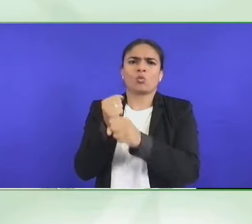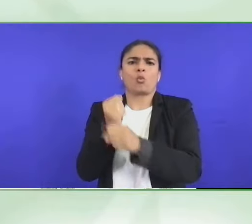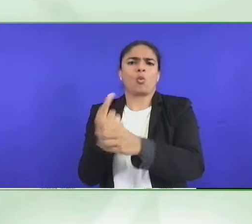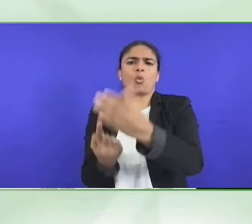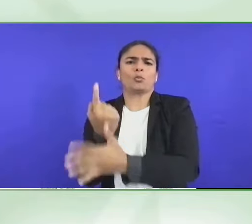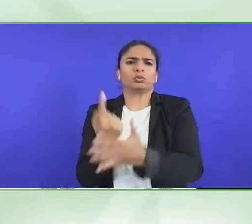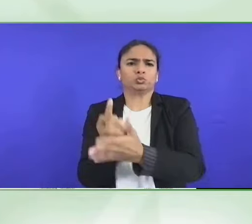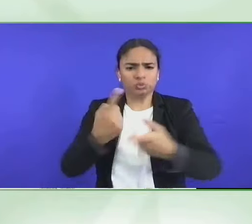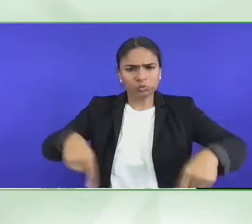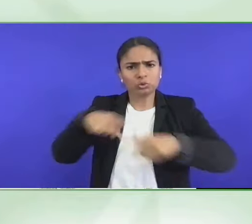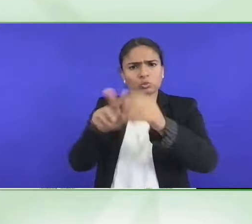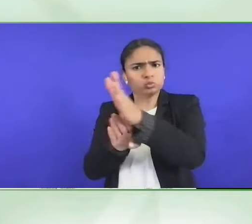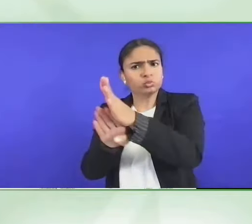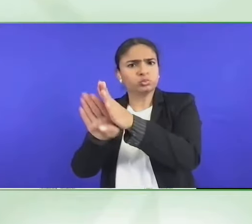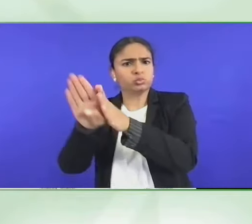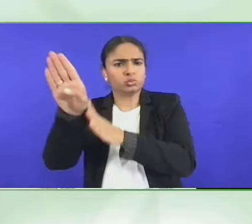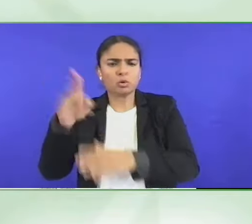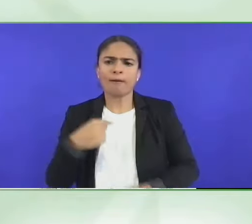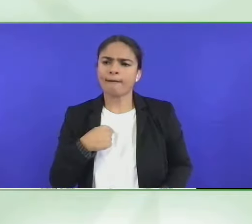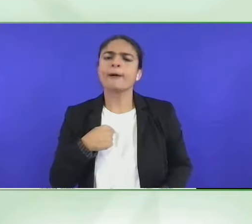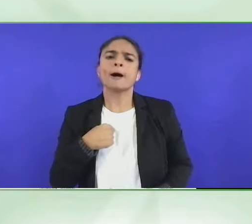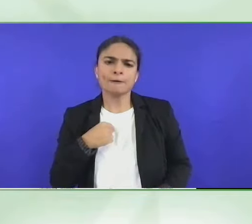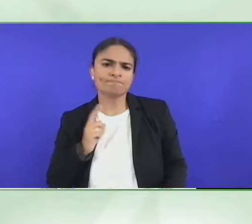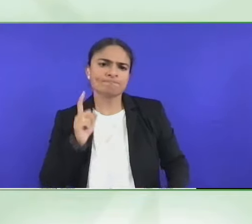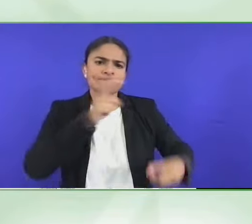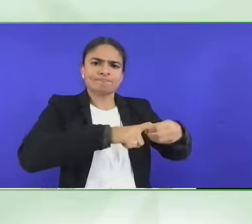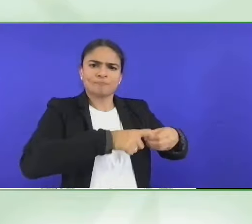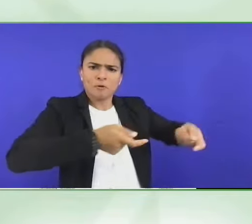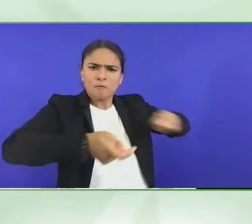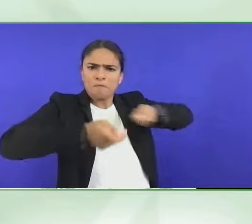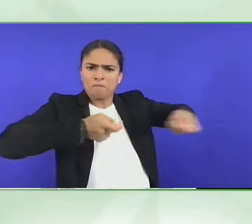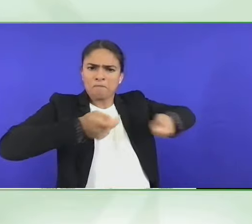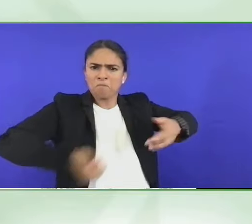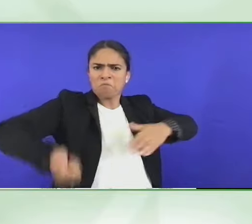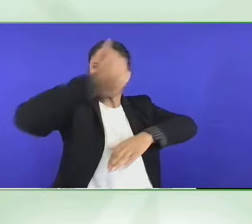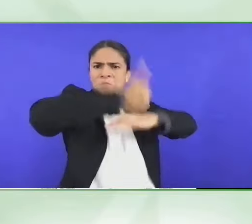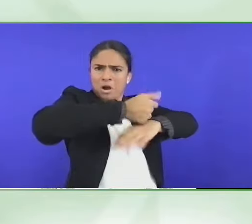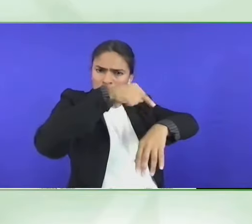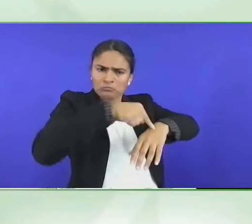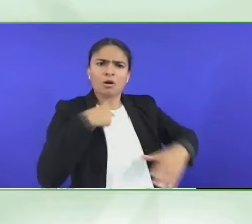characteristics that uniquely position us for success and allows